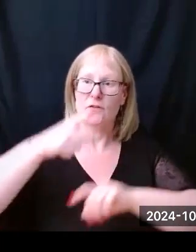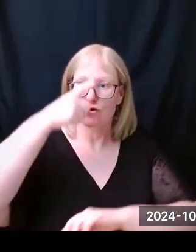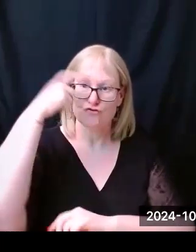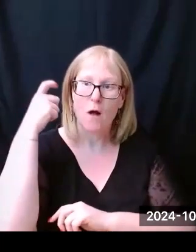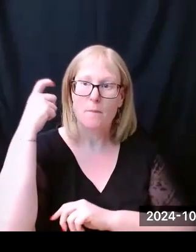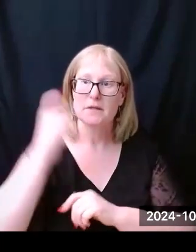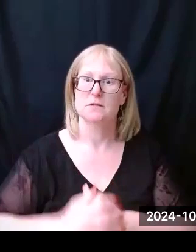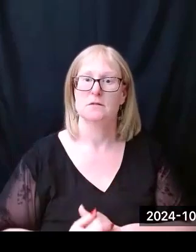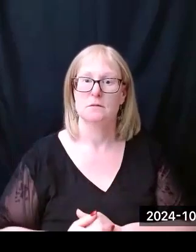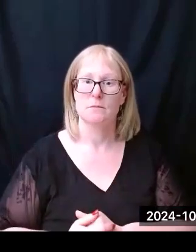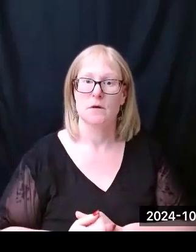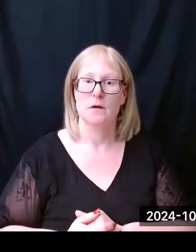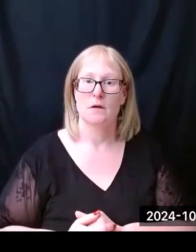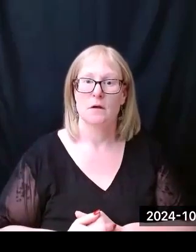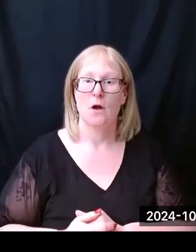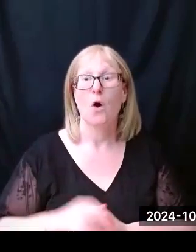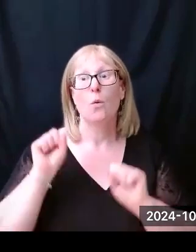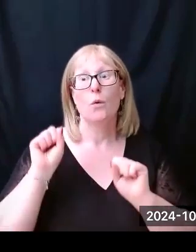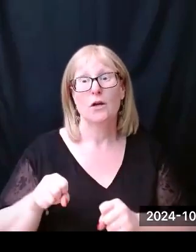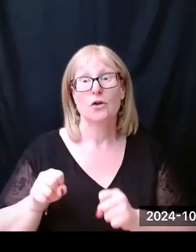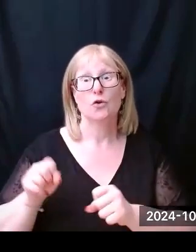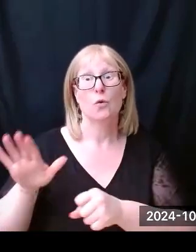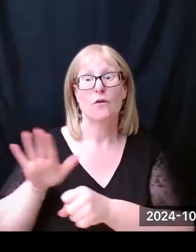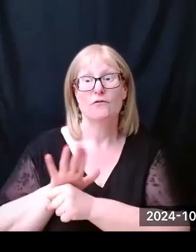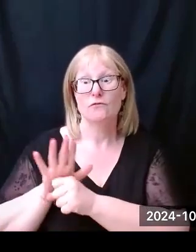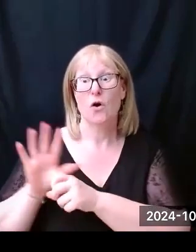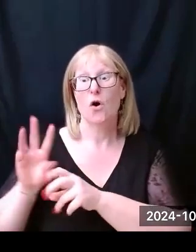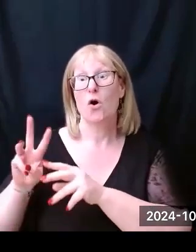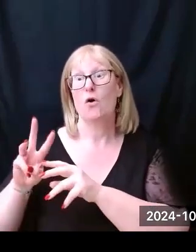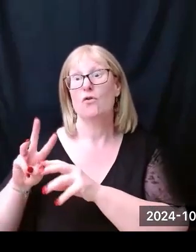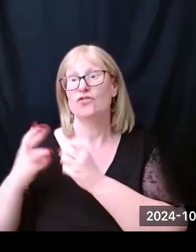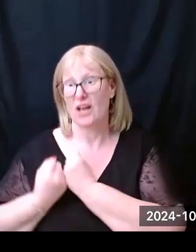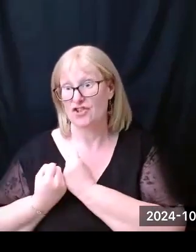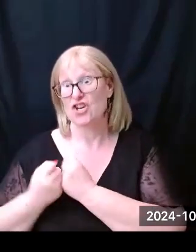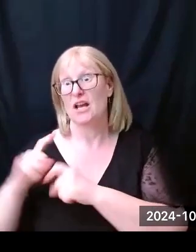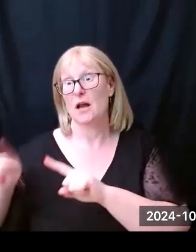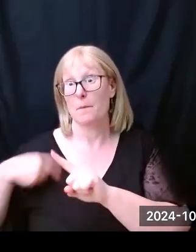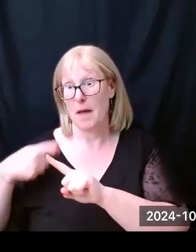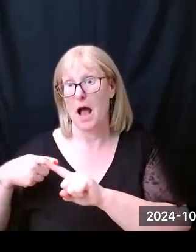And we could do a whole other session on trauma informed care, meaning how